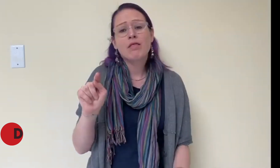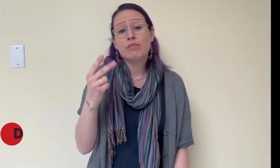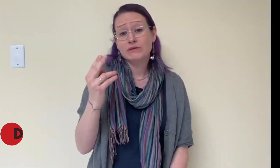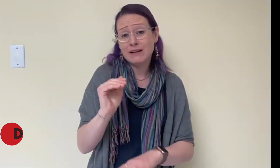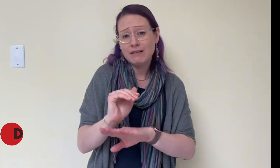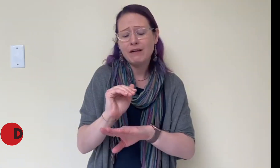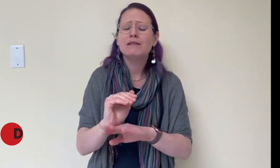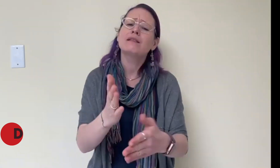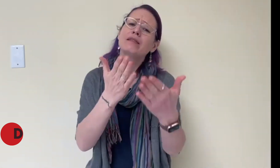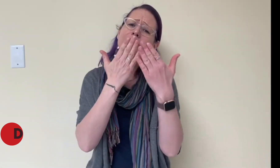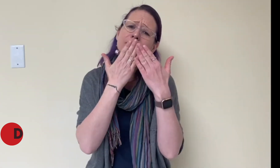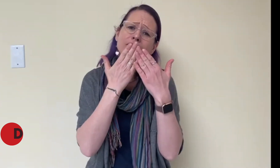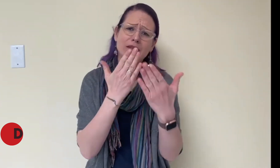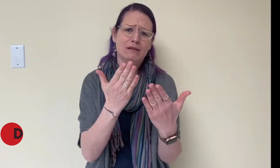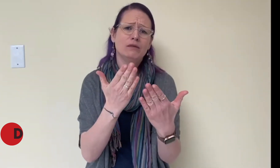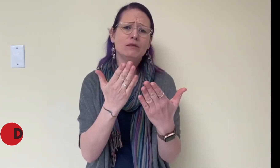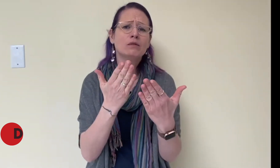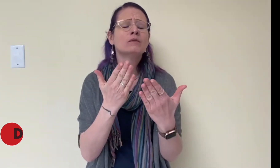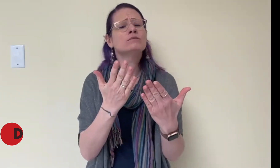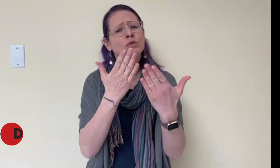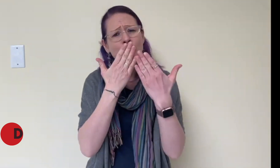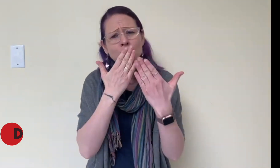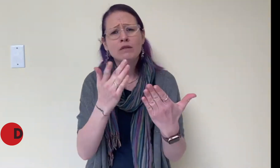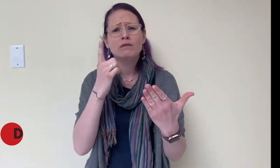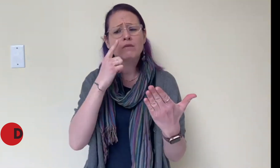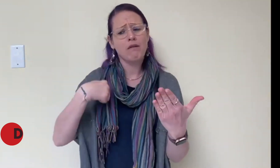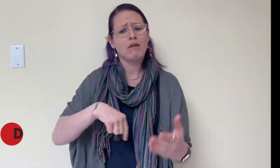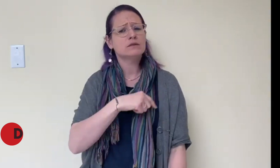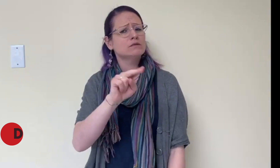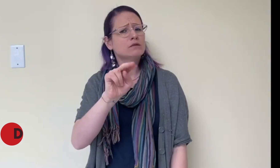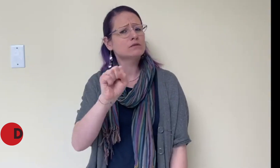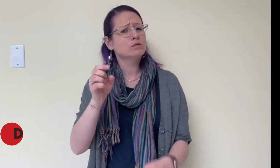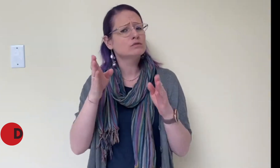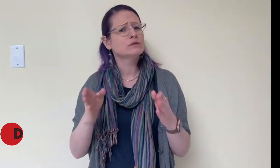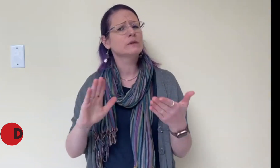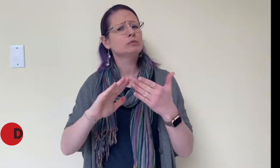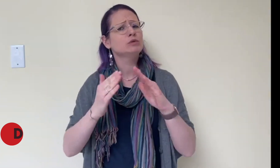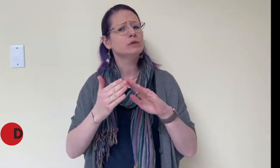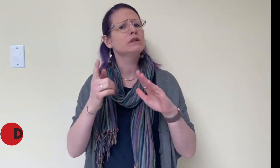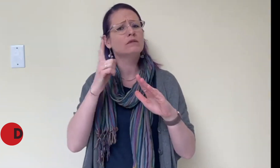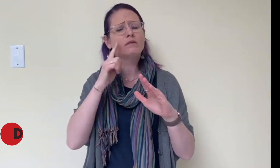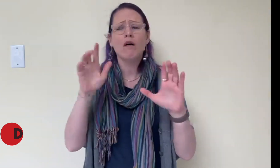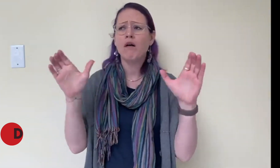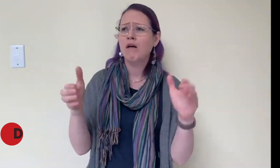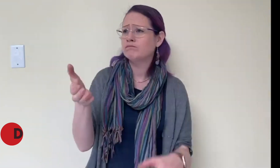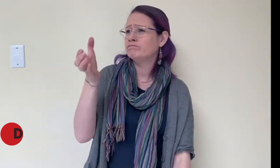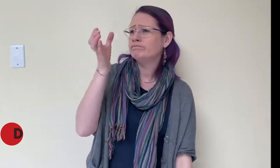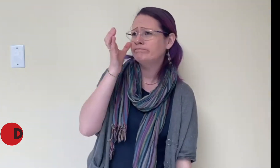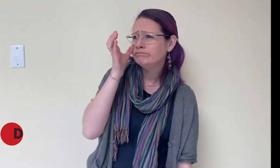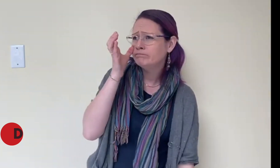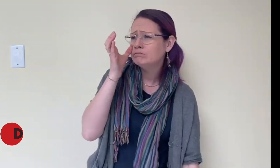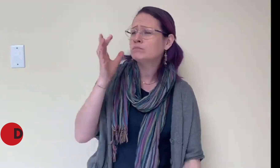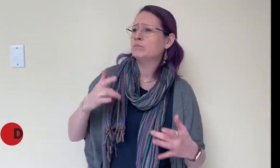on Thursday night for the Nova Scotian community to gather and find out what